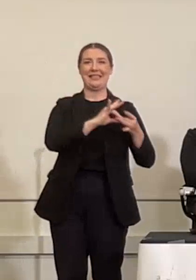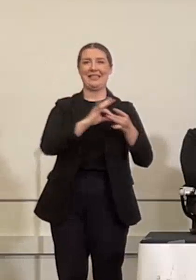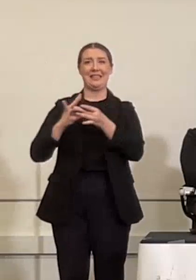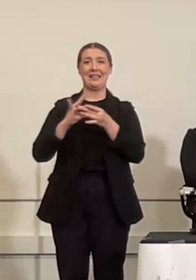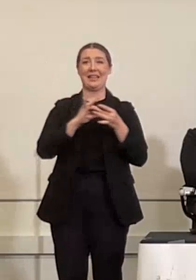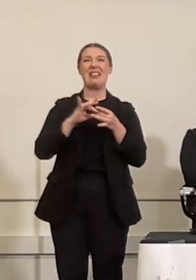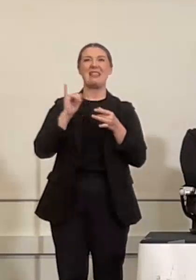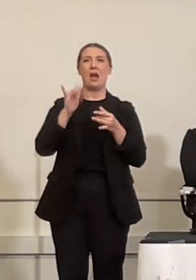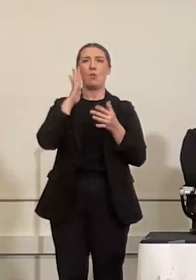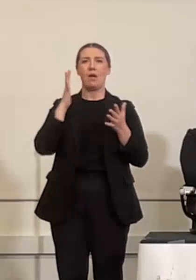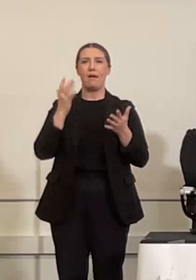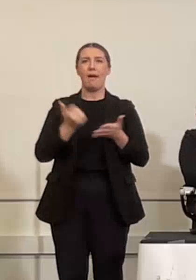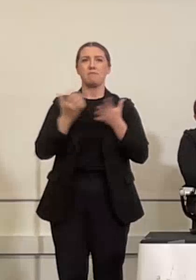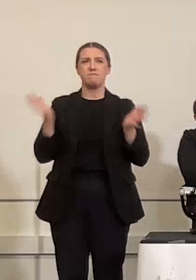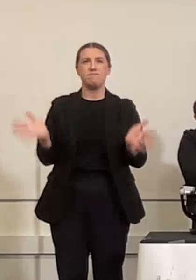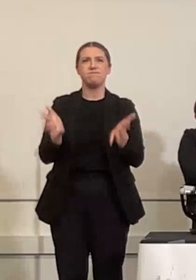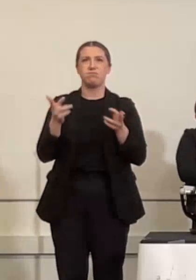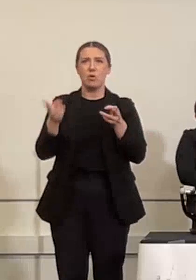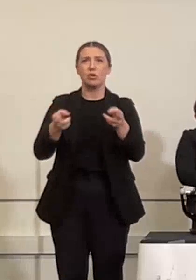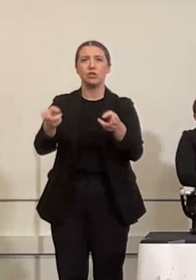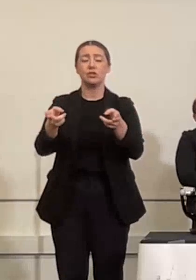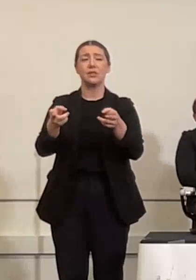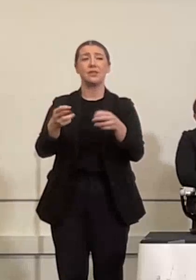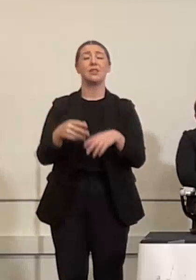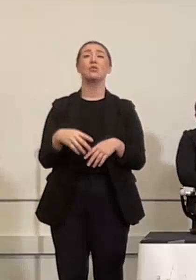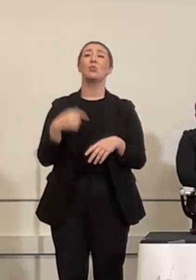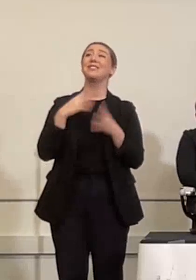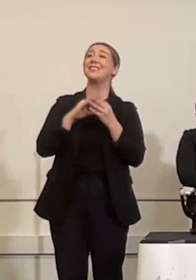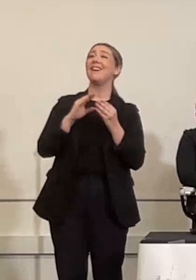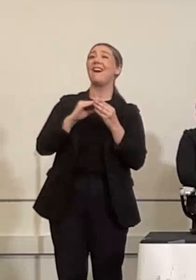So when you're saying hiring people with disabilities also